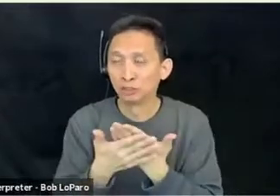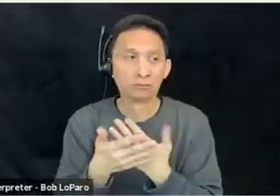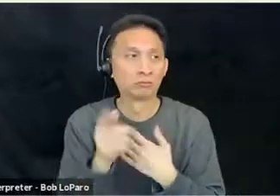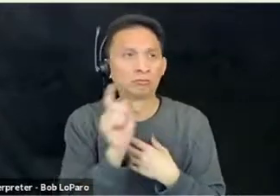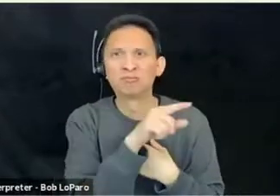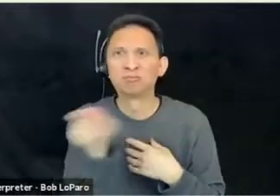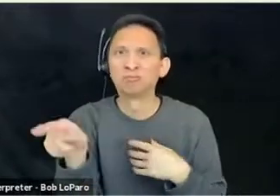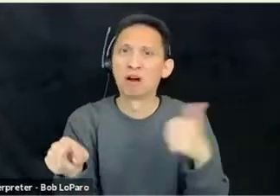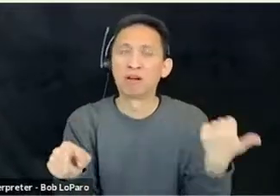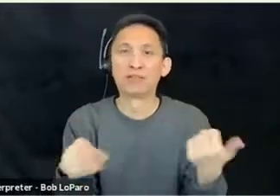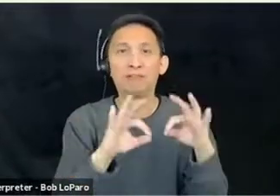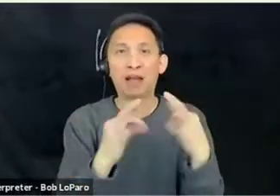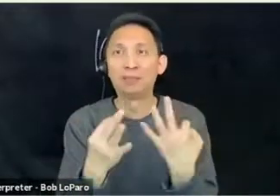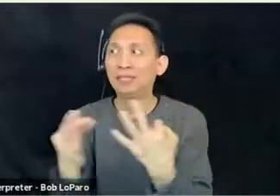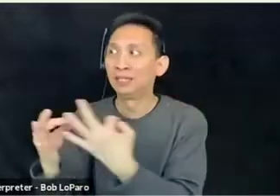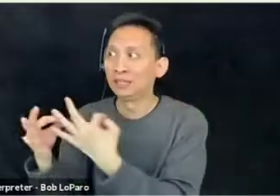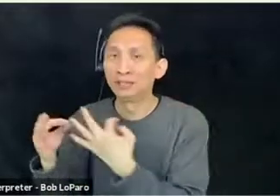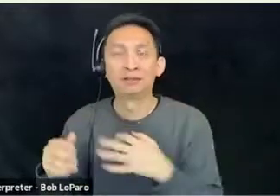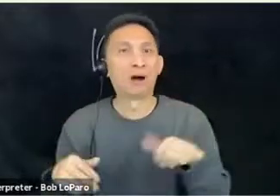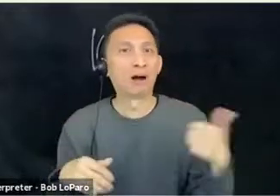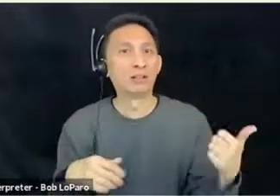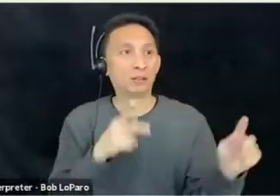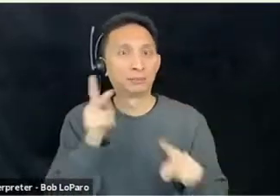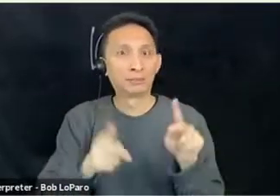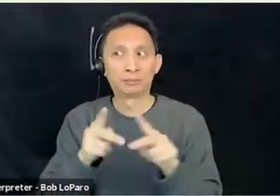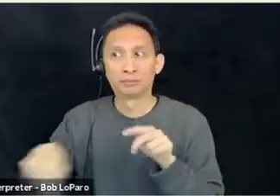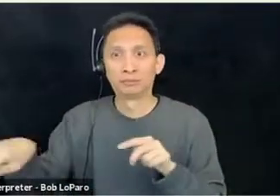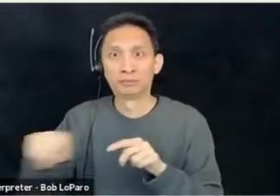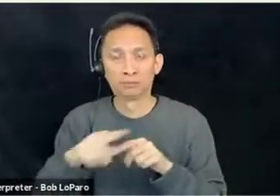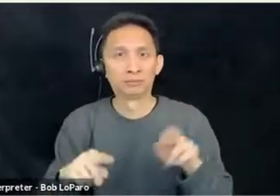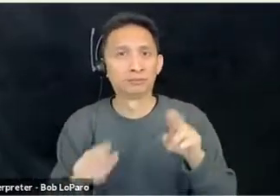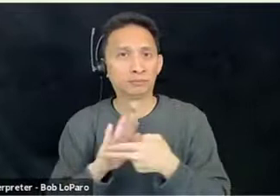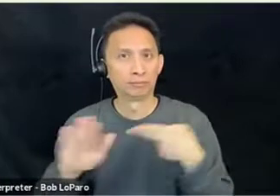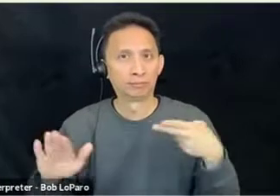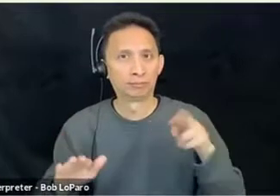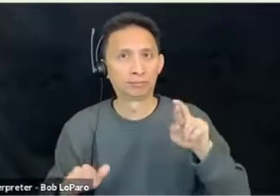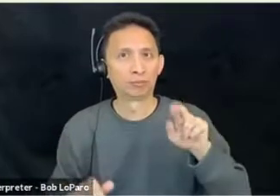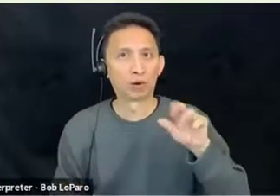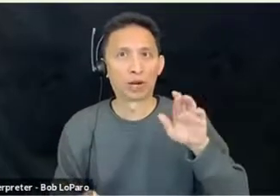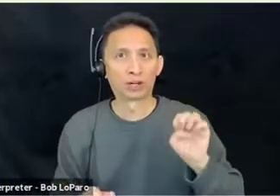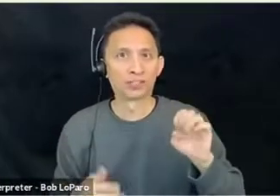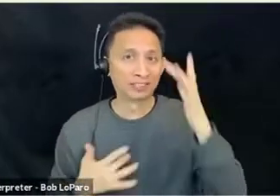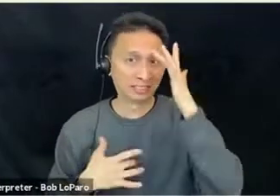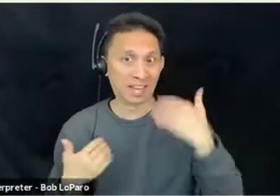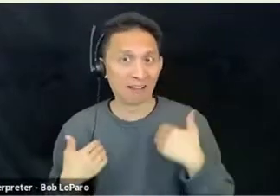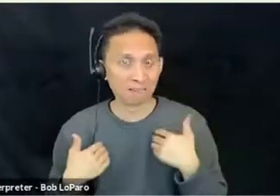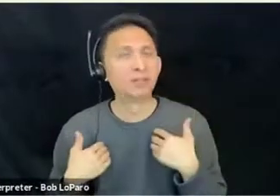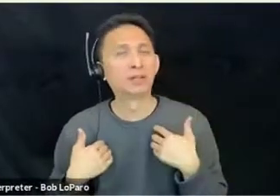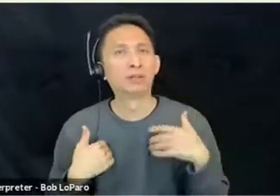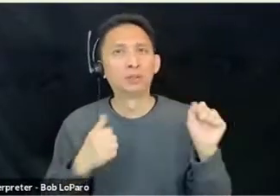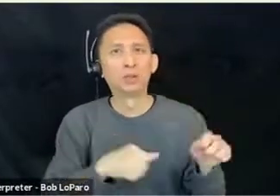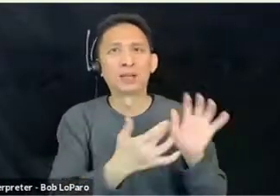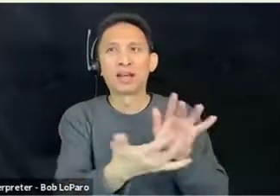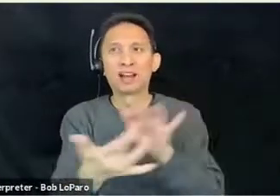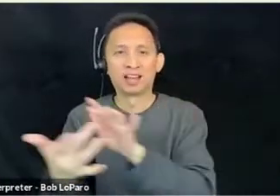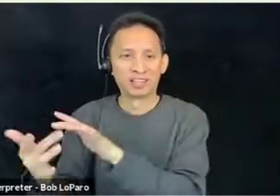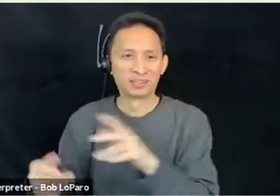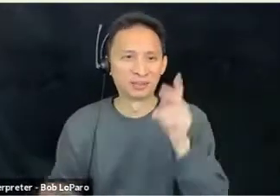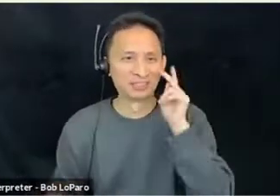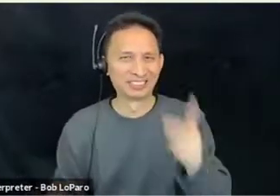and individuals who have rare disease. There's you can look on the internet, you're gonna find lots of zebra and stripes,